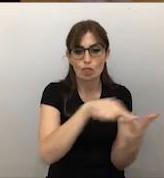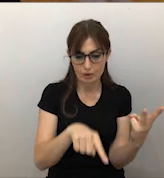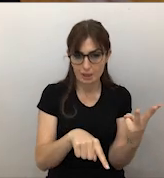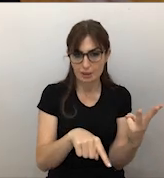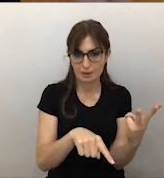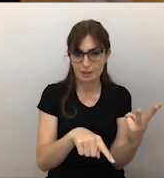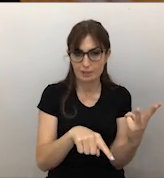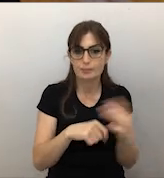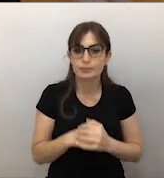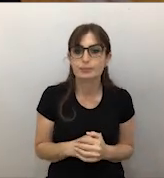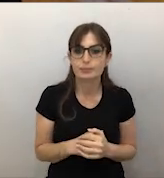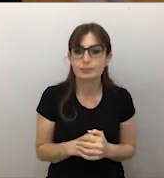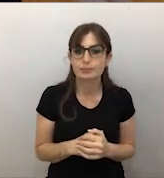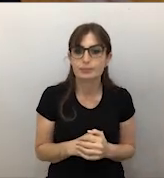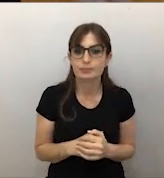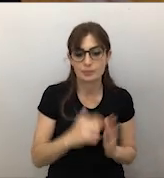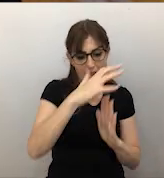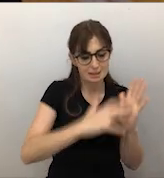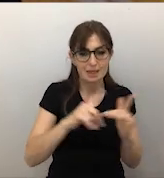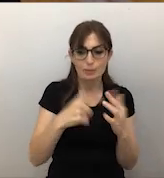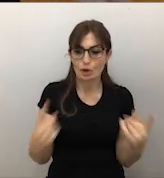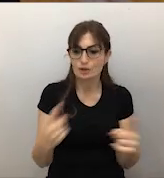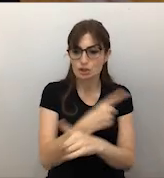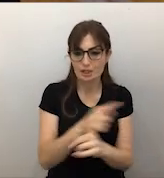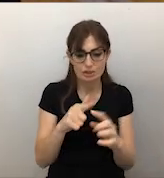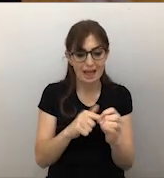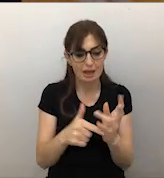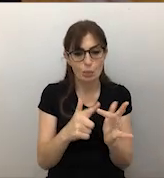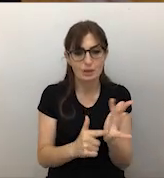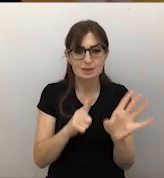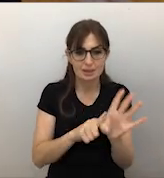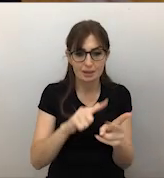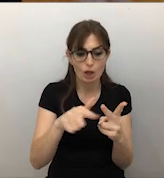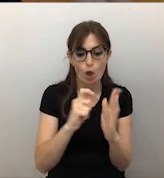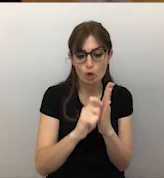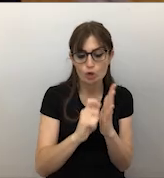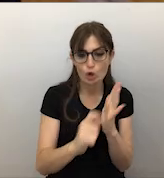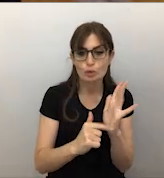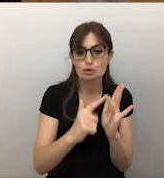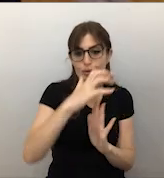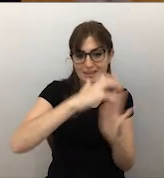financial statements, a statement of changes in equity, notes to the financial statements,